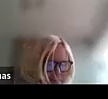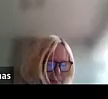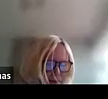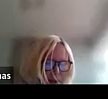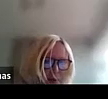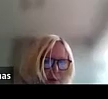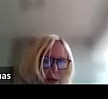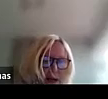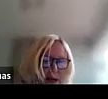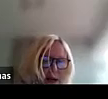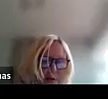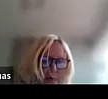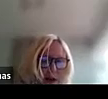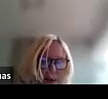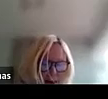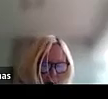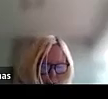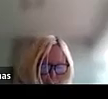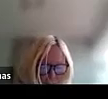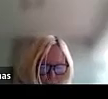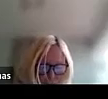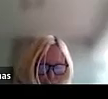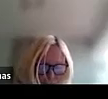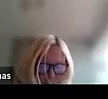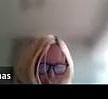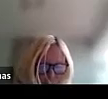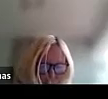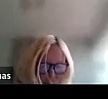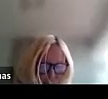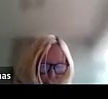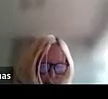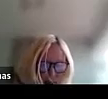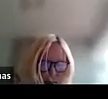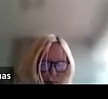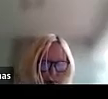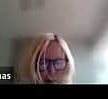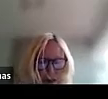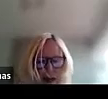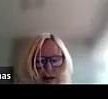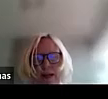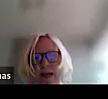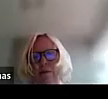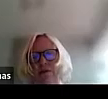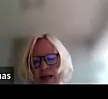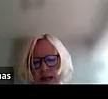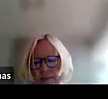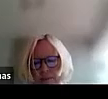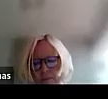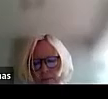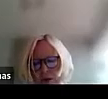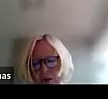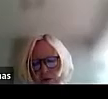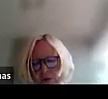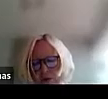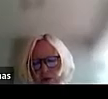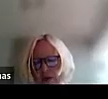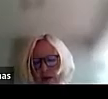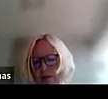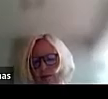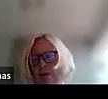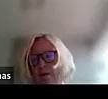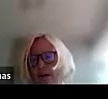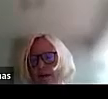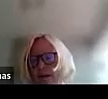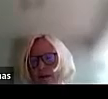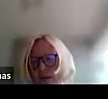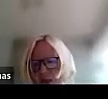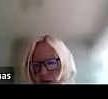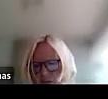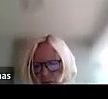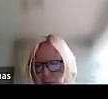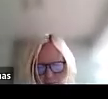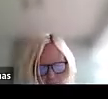Liz.Thomas: So we are a regular offer. We're not a random pop up with a week in, week out. We're a stable workforce. We're a consistent service even for